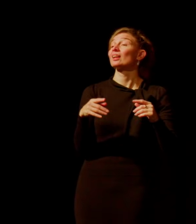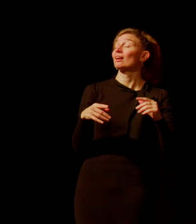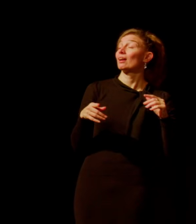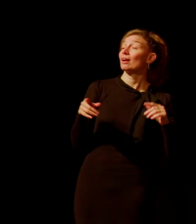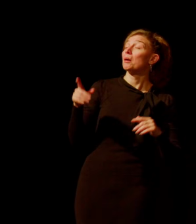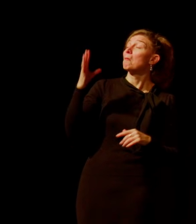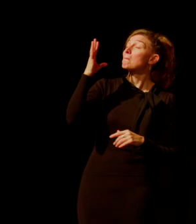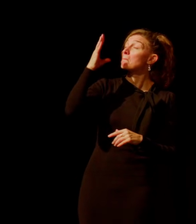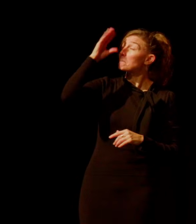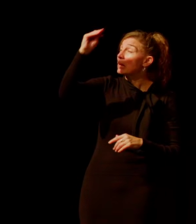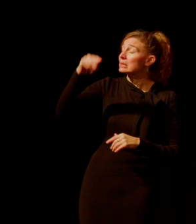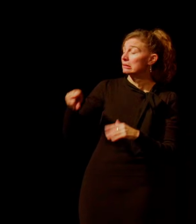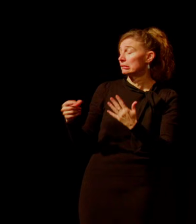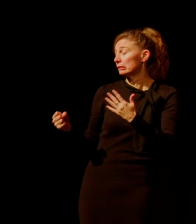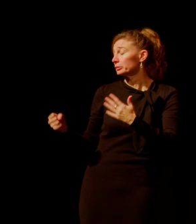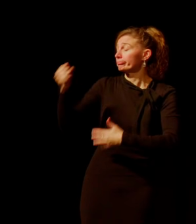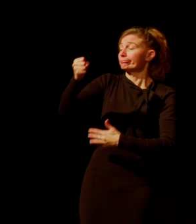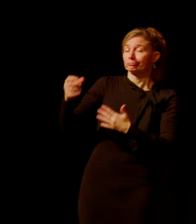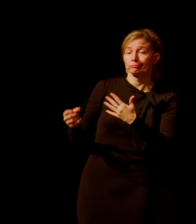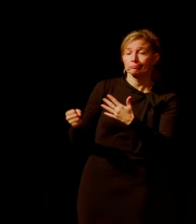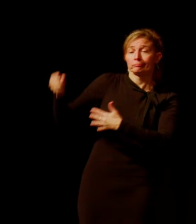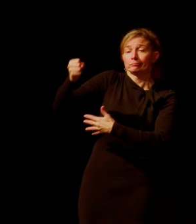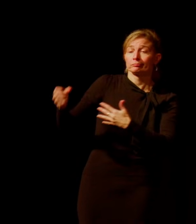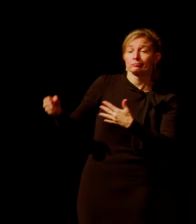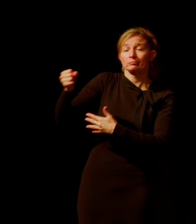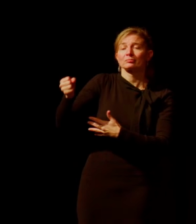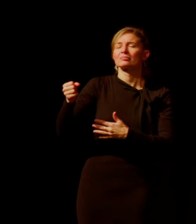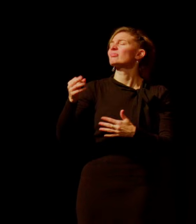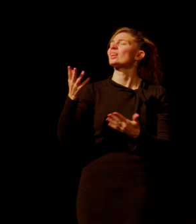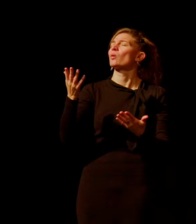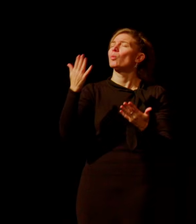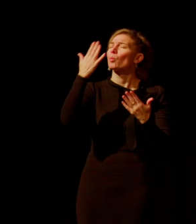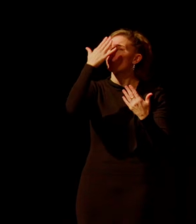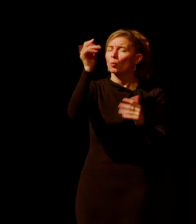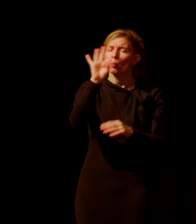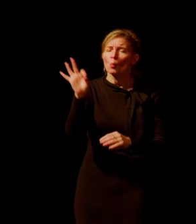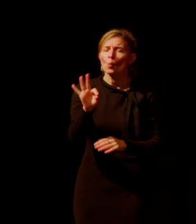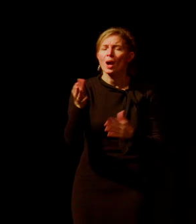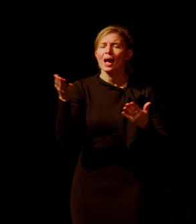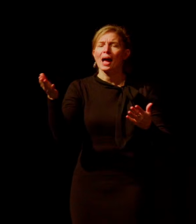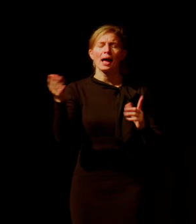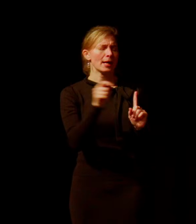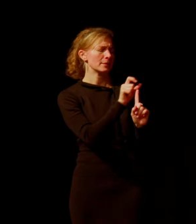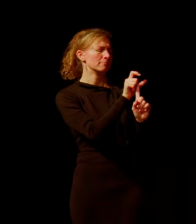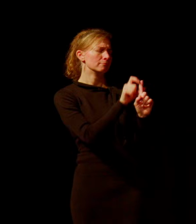Every time the argument was, Michelle lacked executive presence and the confidence to lead.